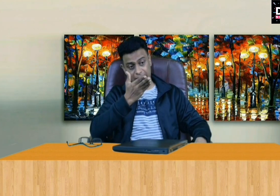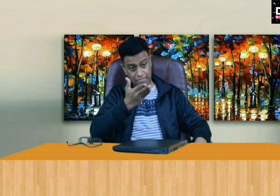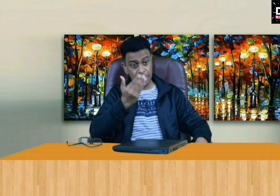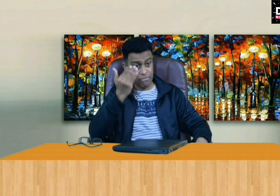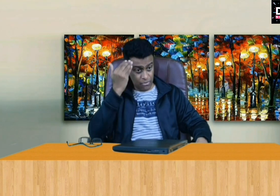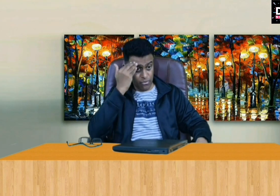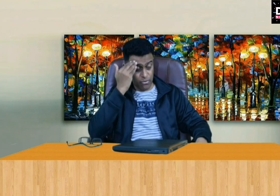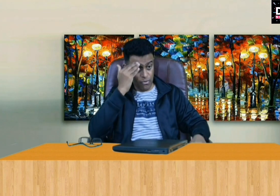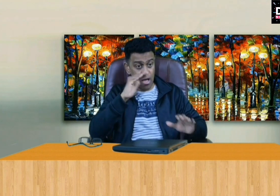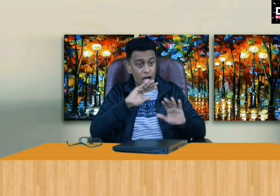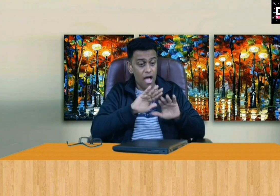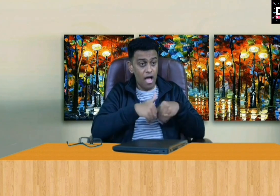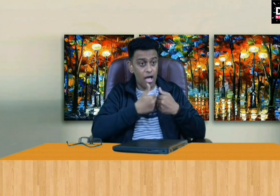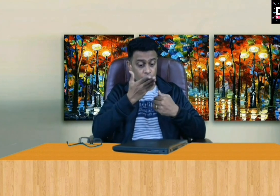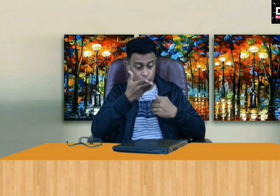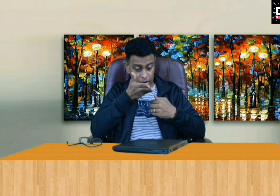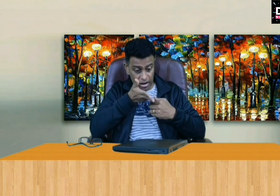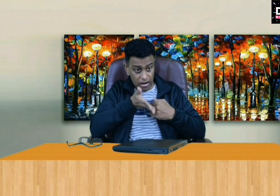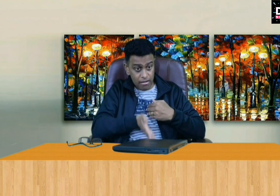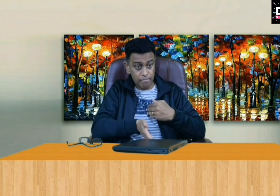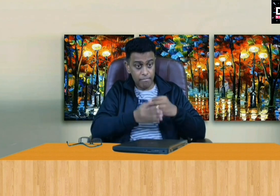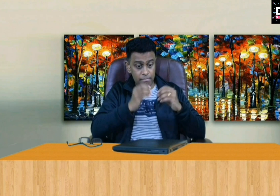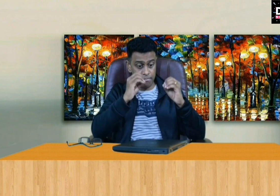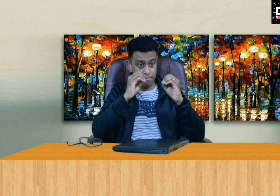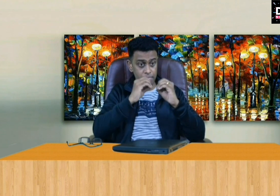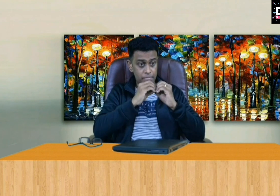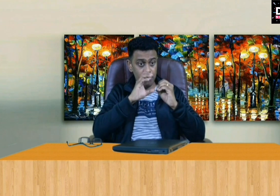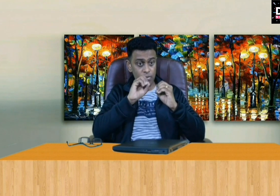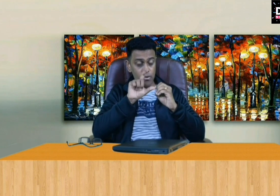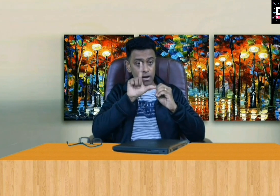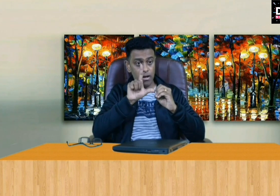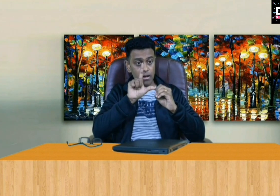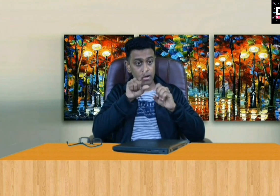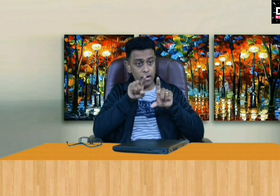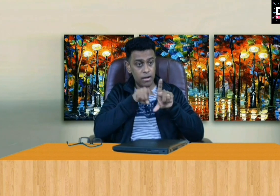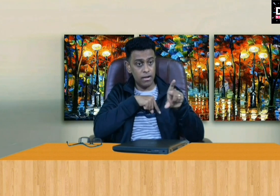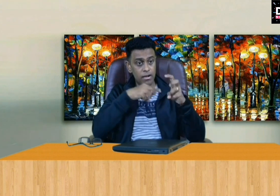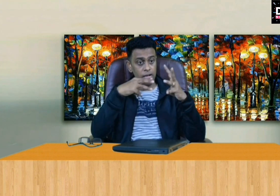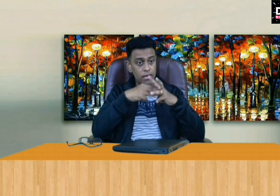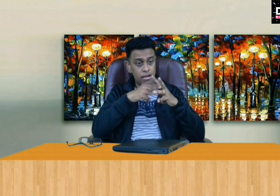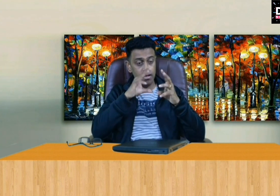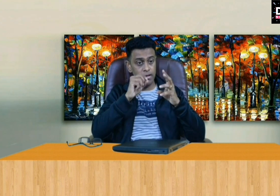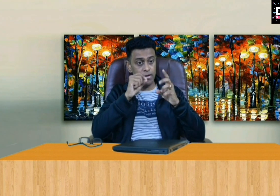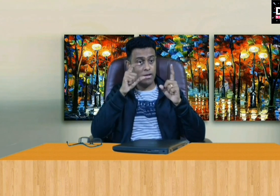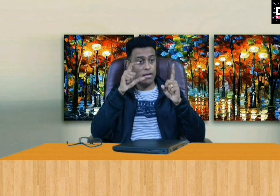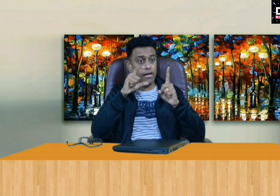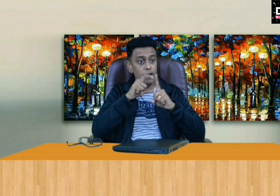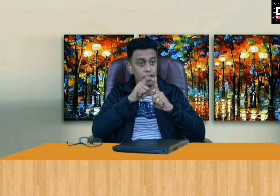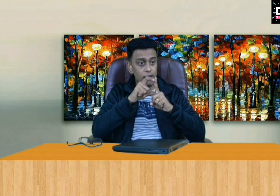Do you know how to get into bollywood?